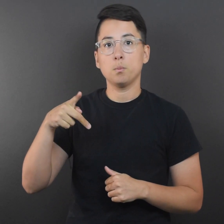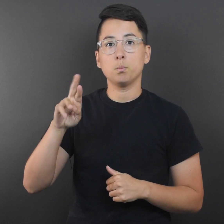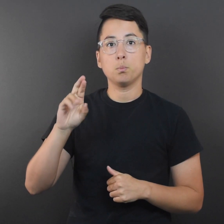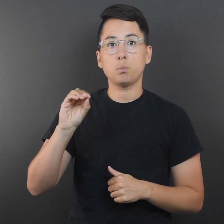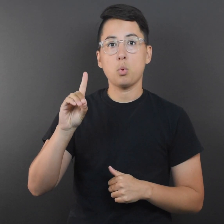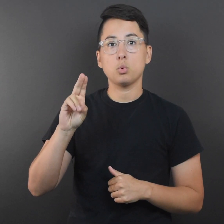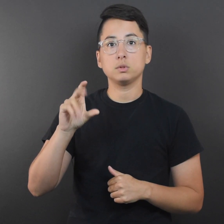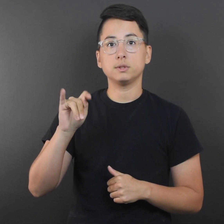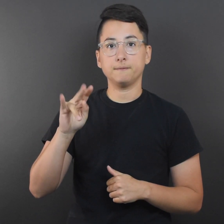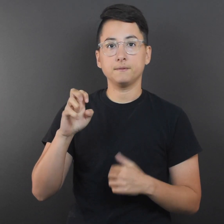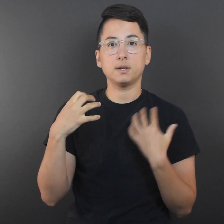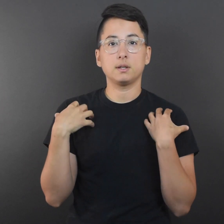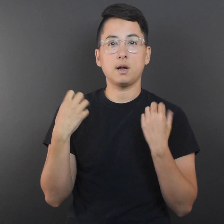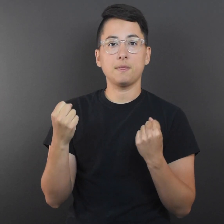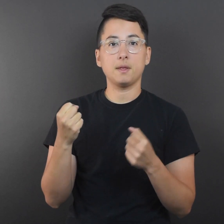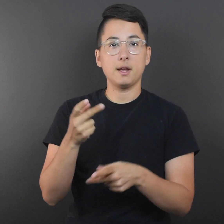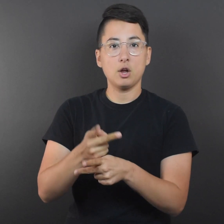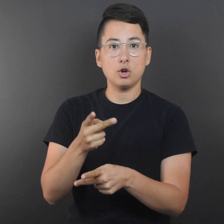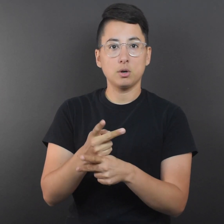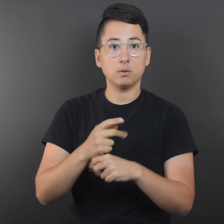Reproductive Health Care Protections